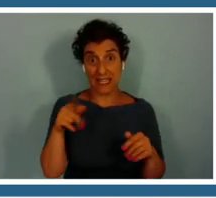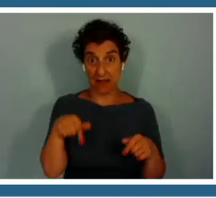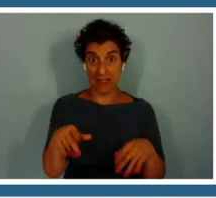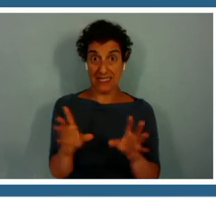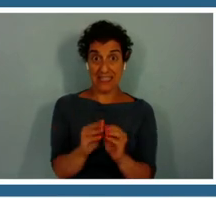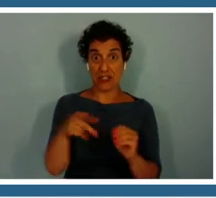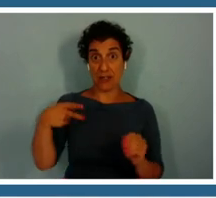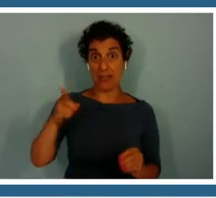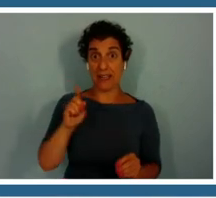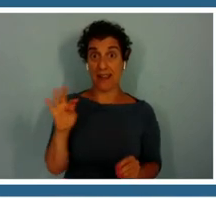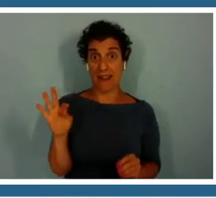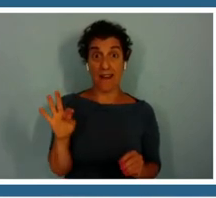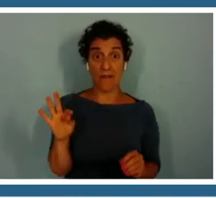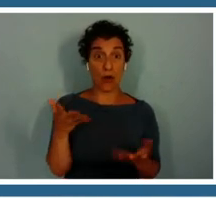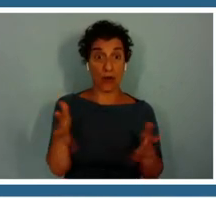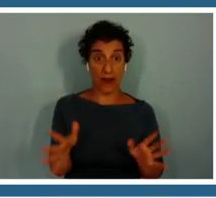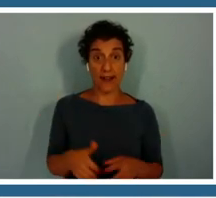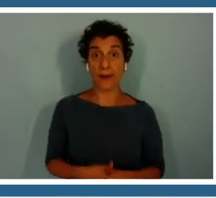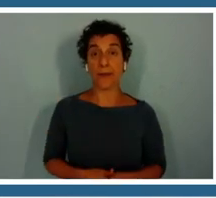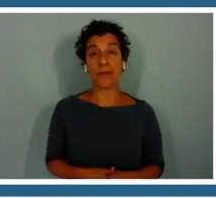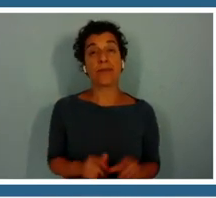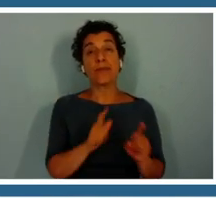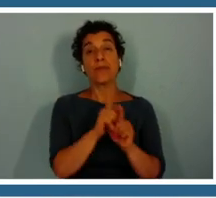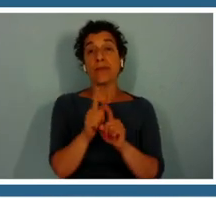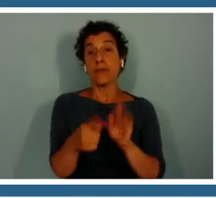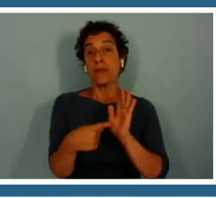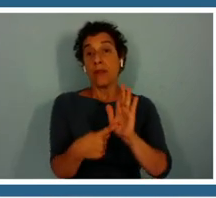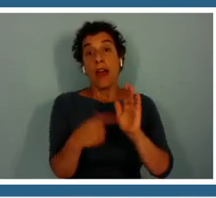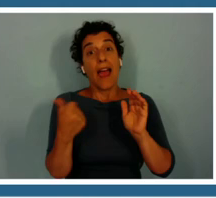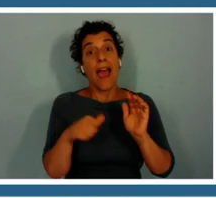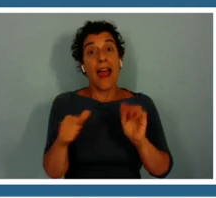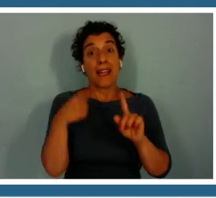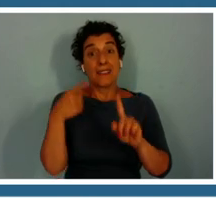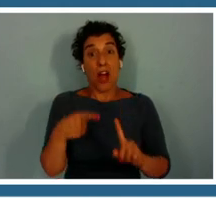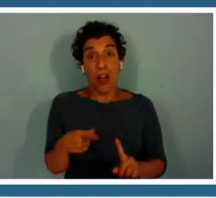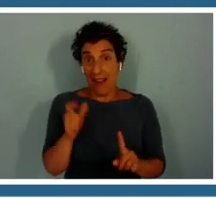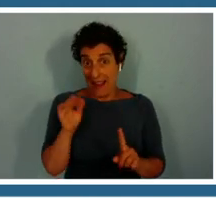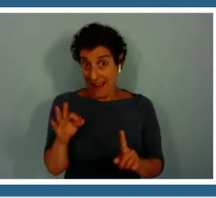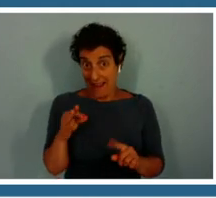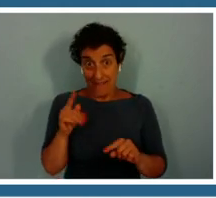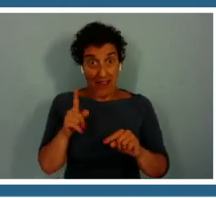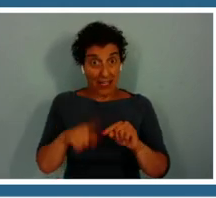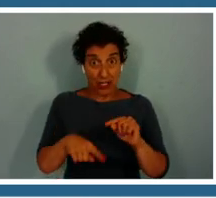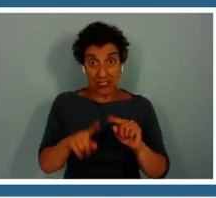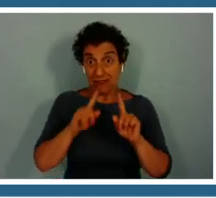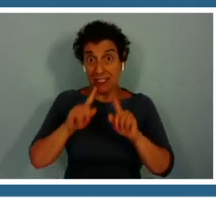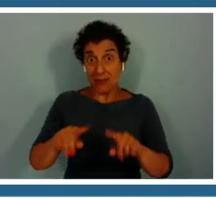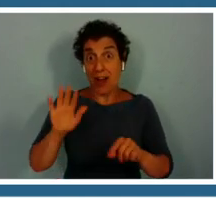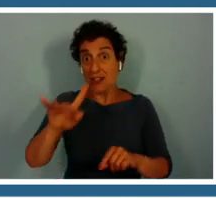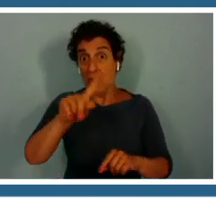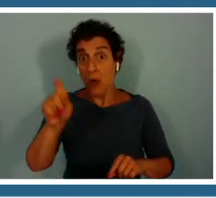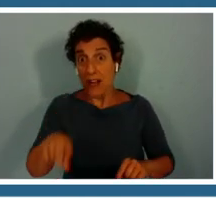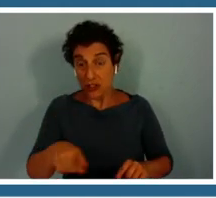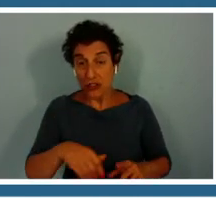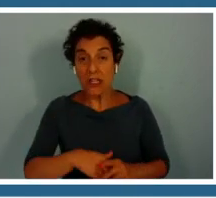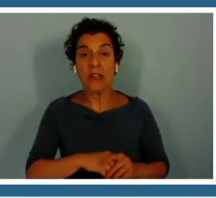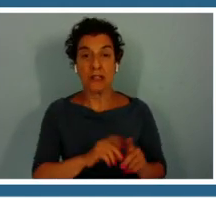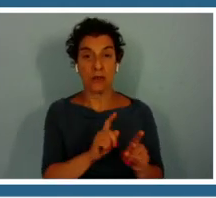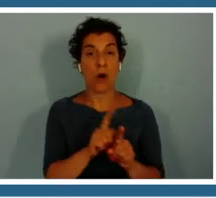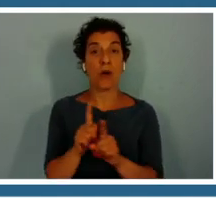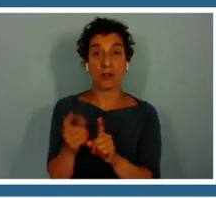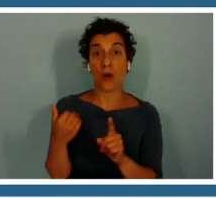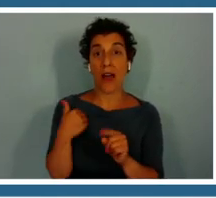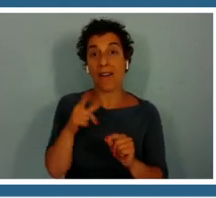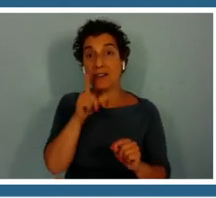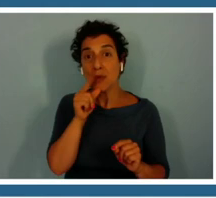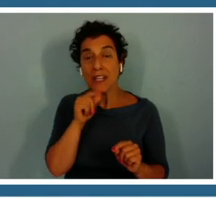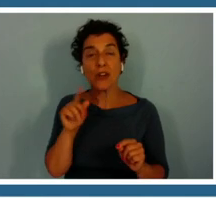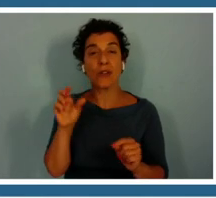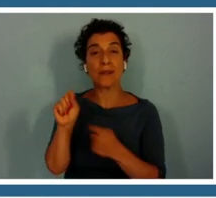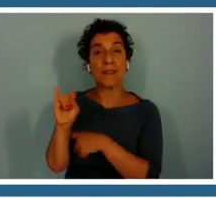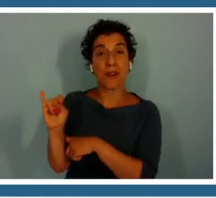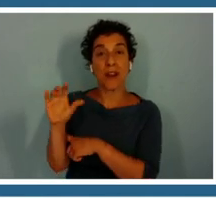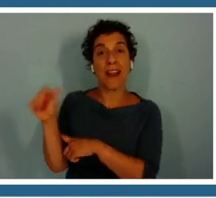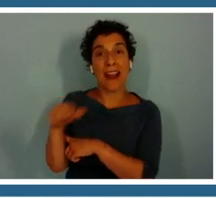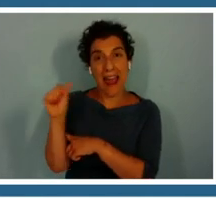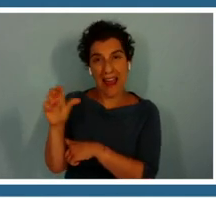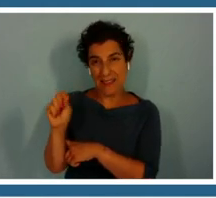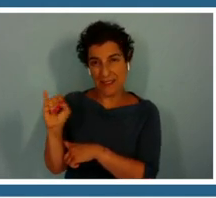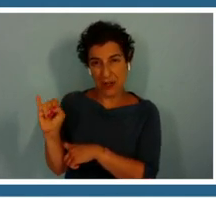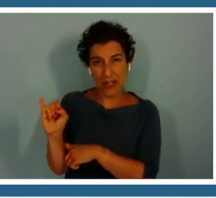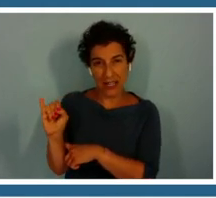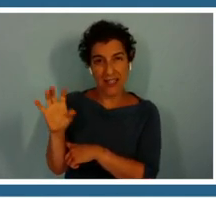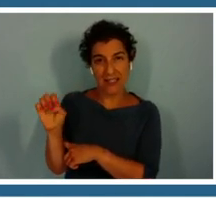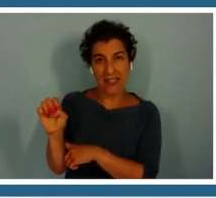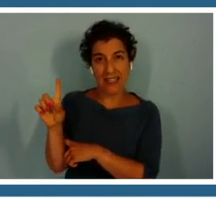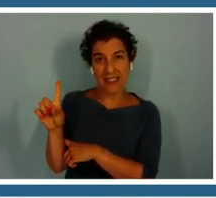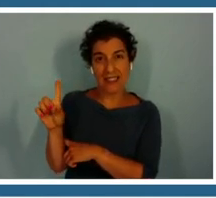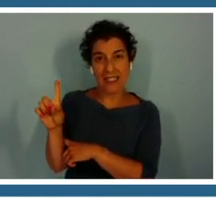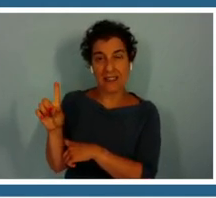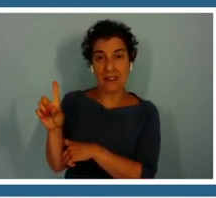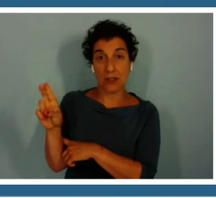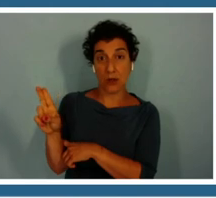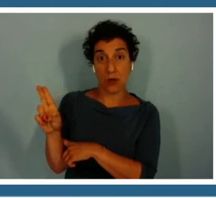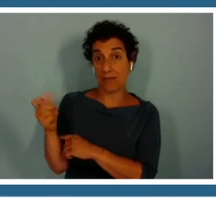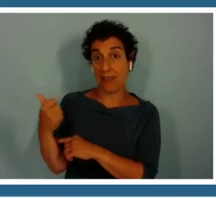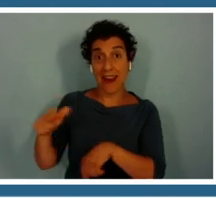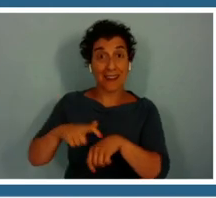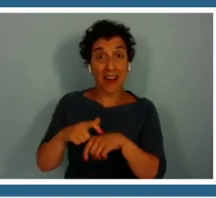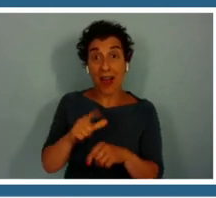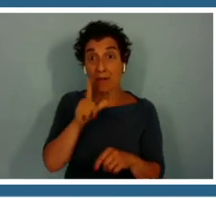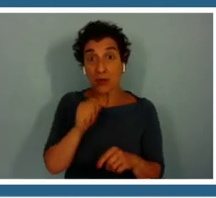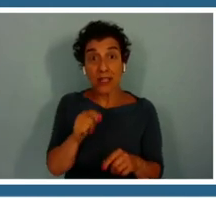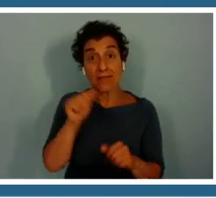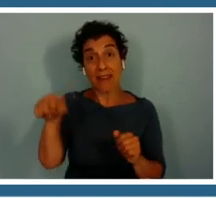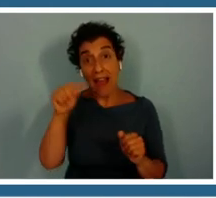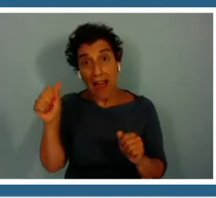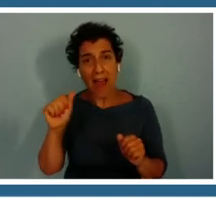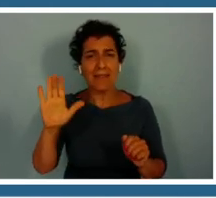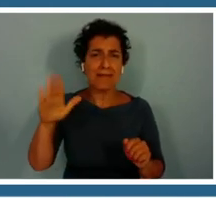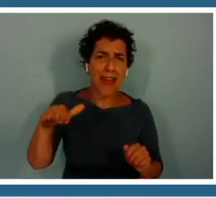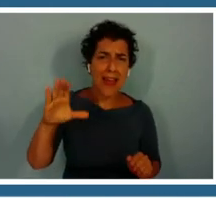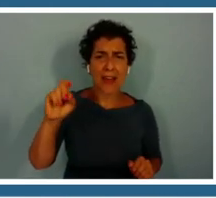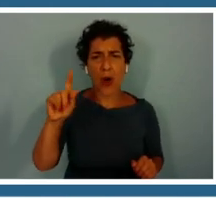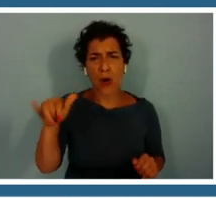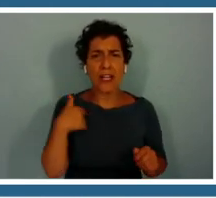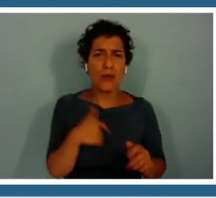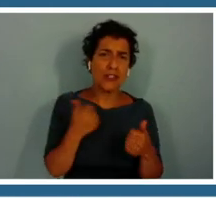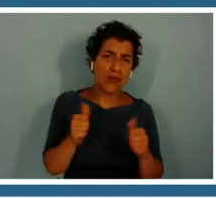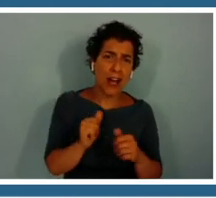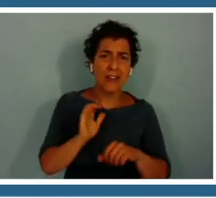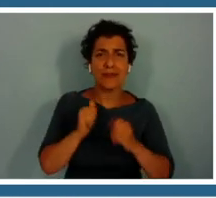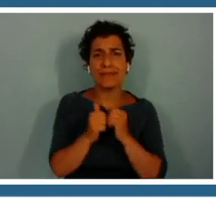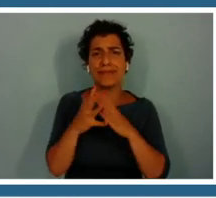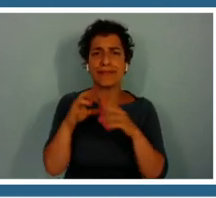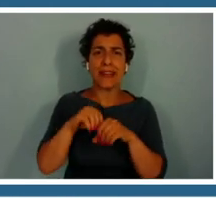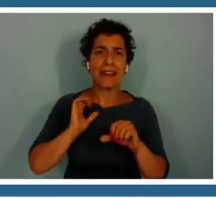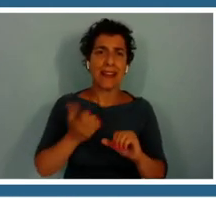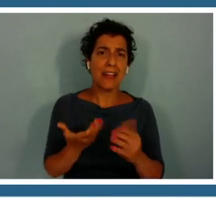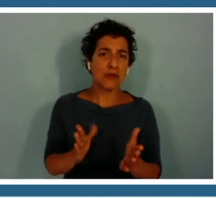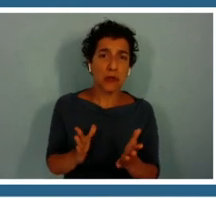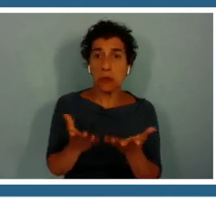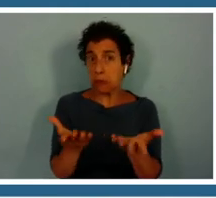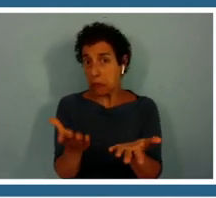Also, to tell you, at any given time, if I'm not able to get your question, we have a twitter,seven.